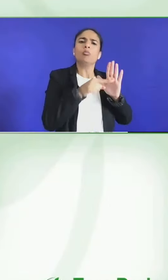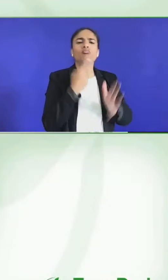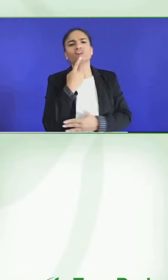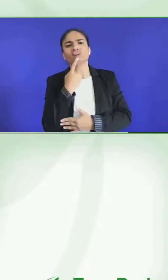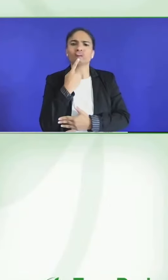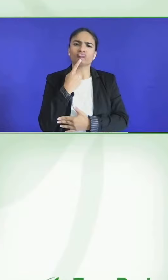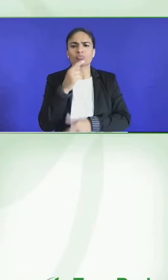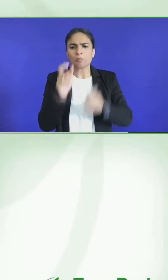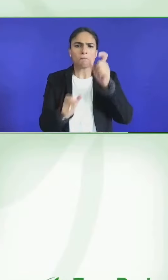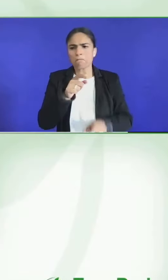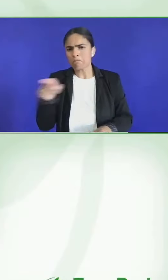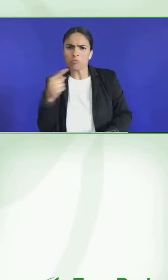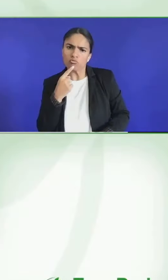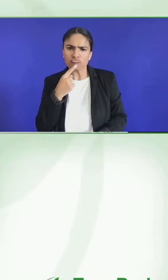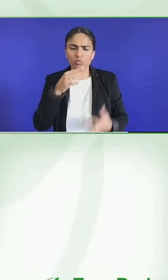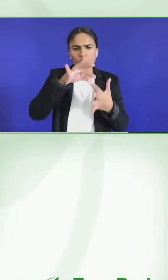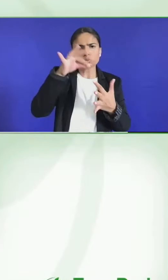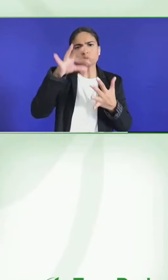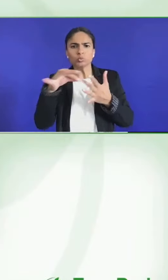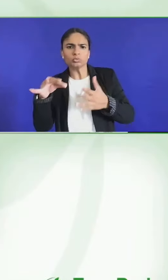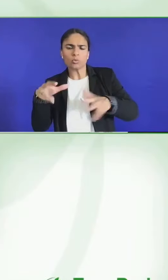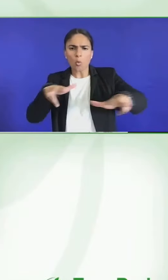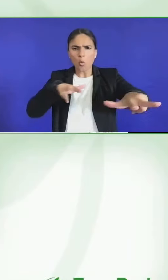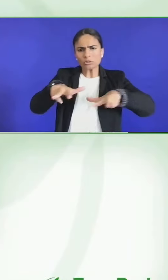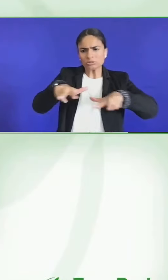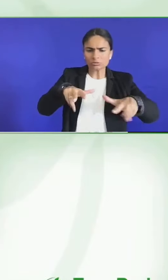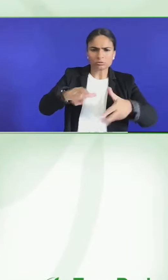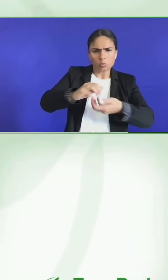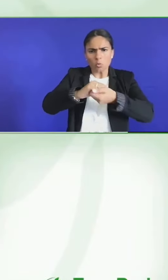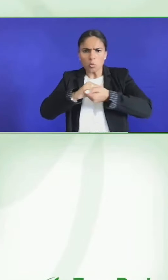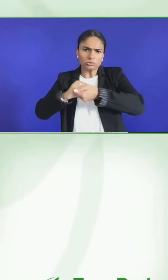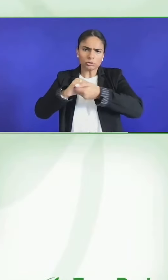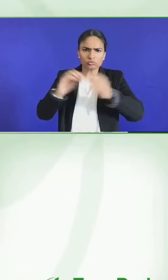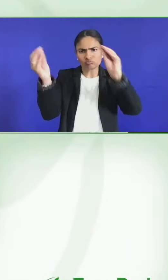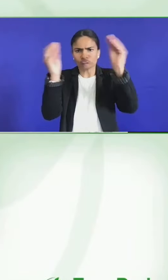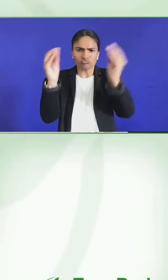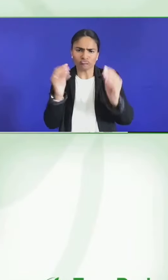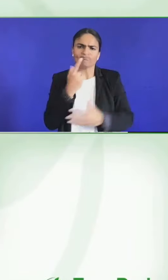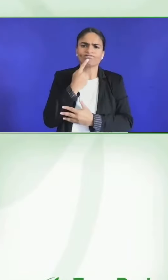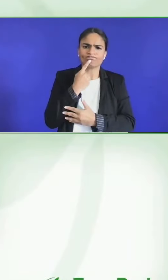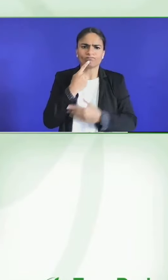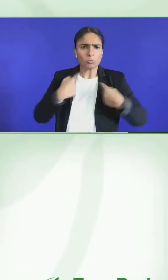We negotiate with our service users about this is what we can